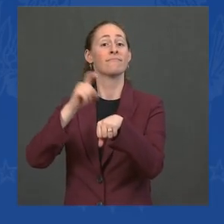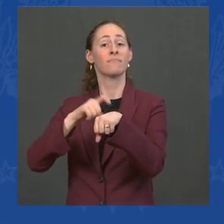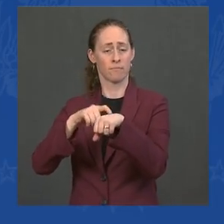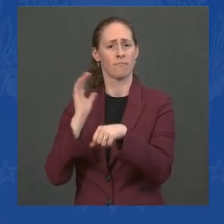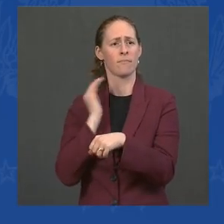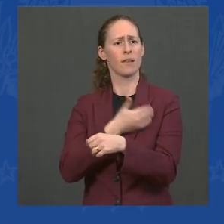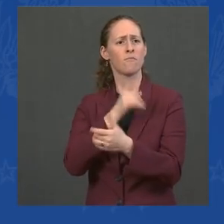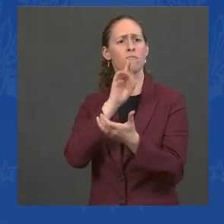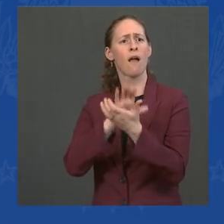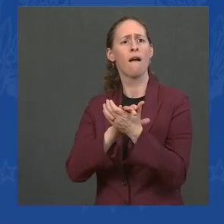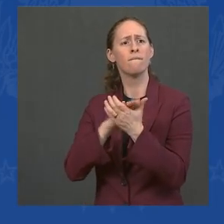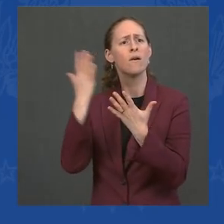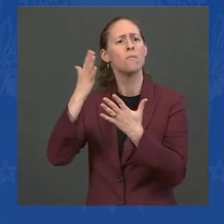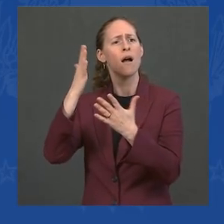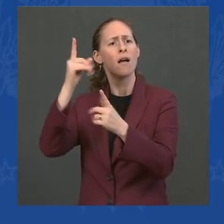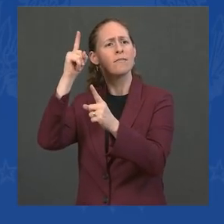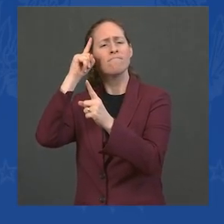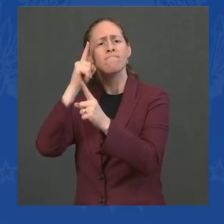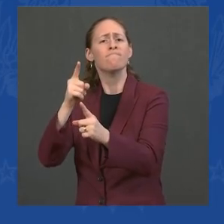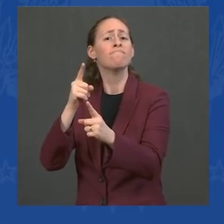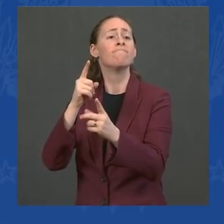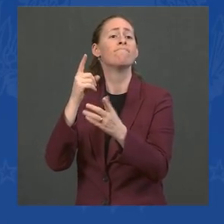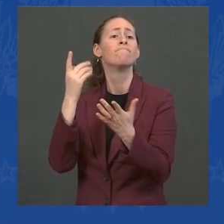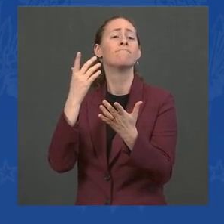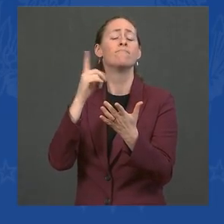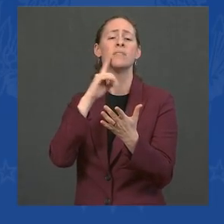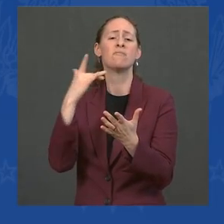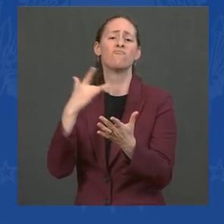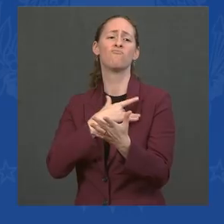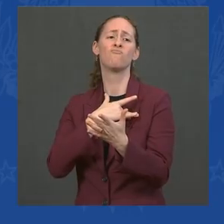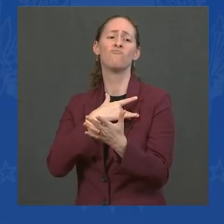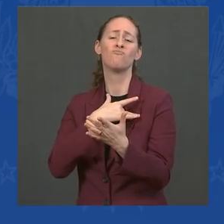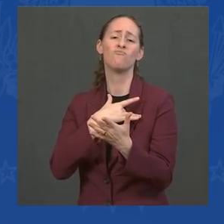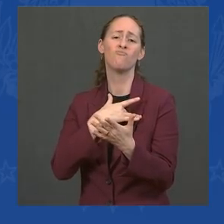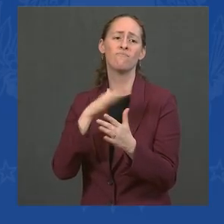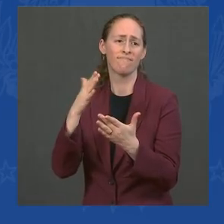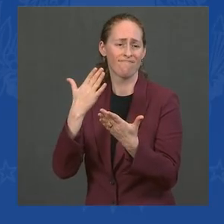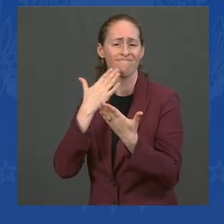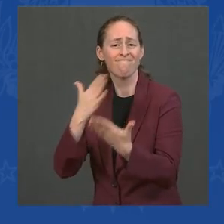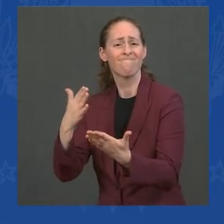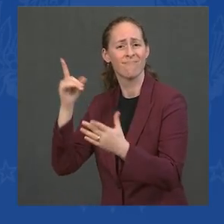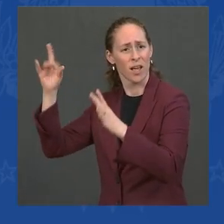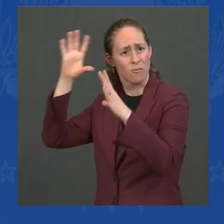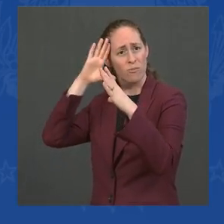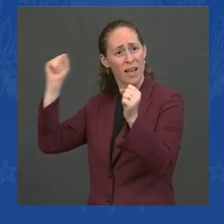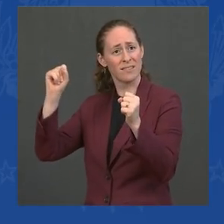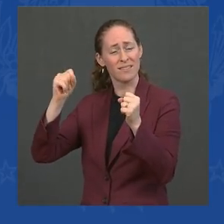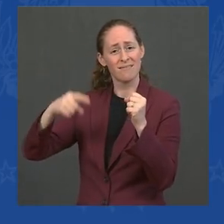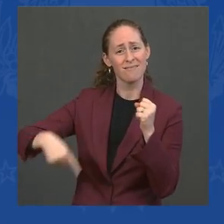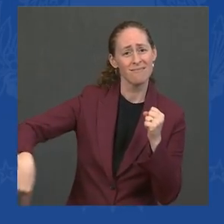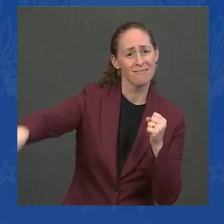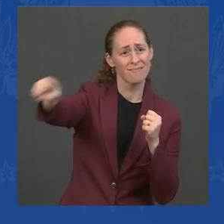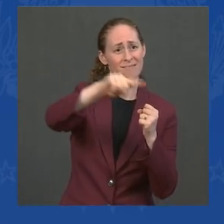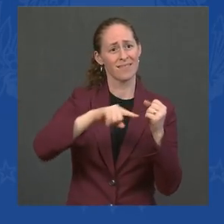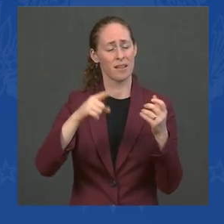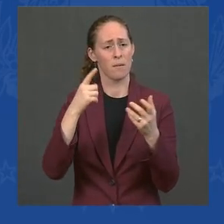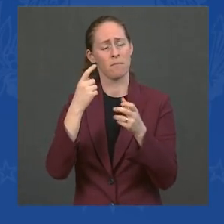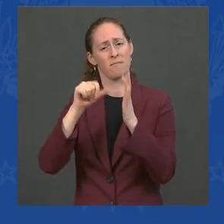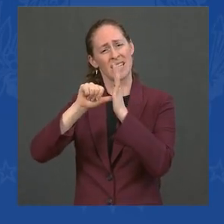Mr. President, thank you for making the safety of our workforce and our great country your top priority.